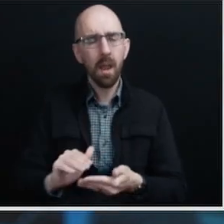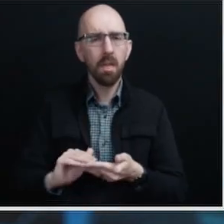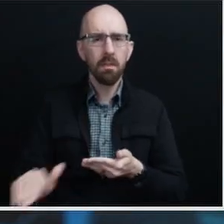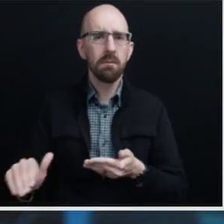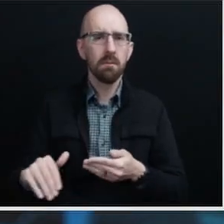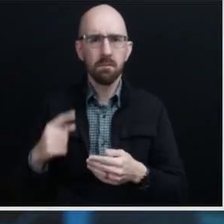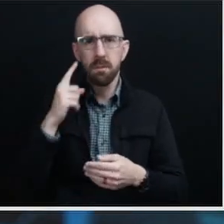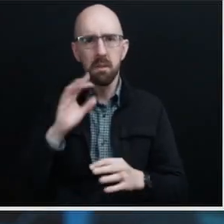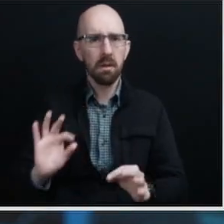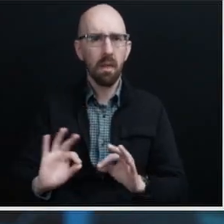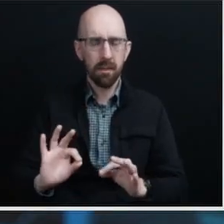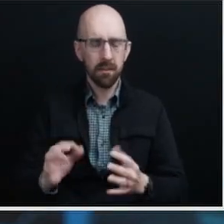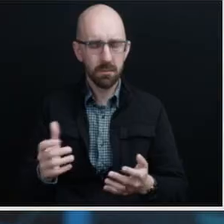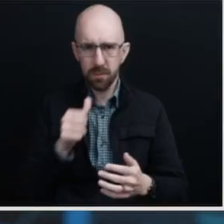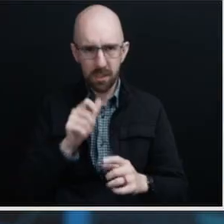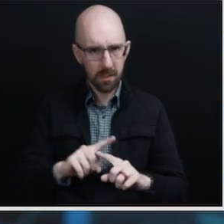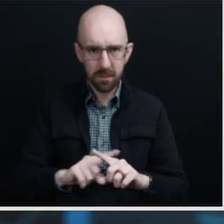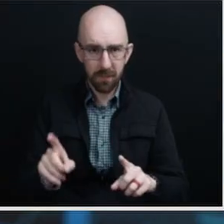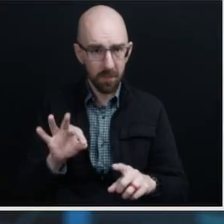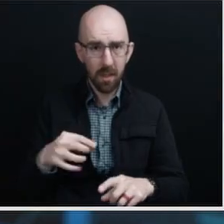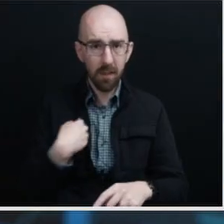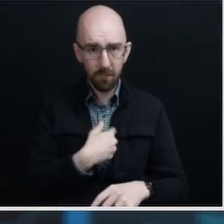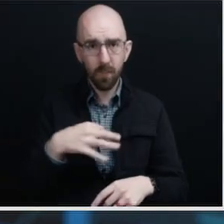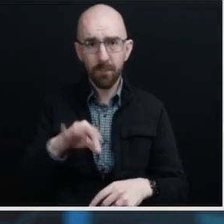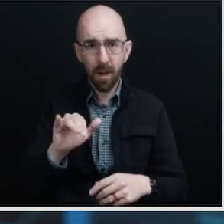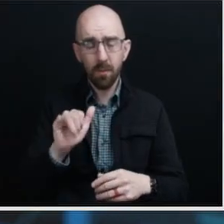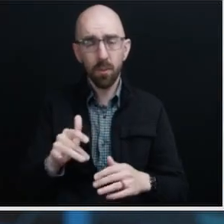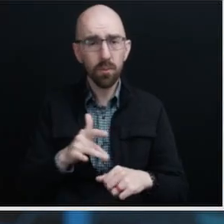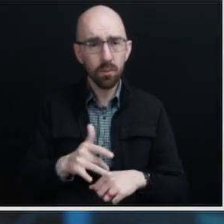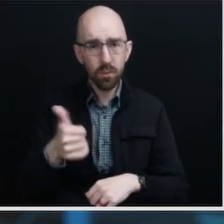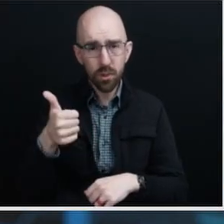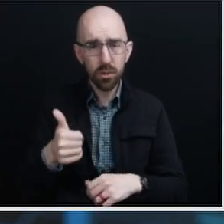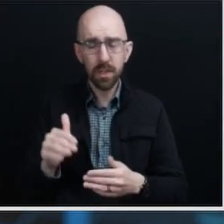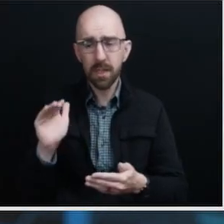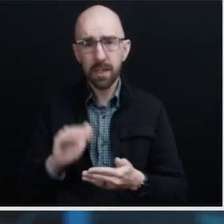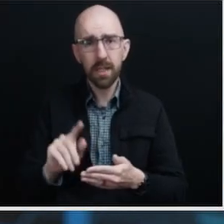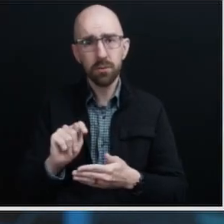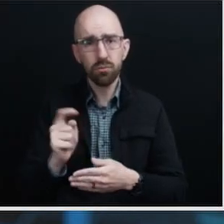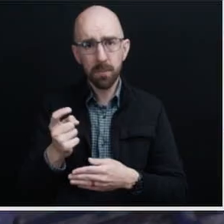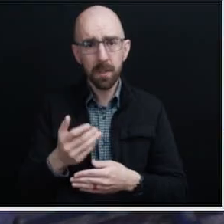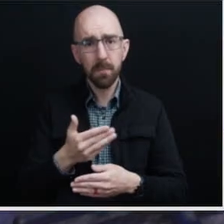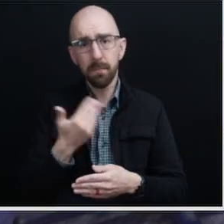no different. If we can find those earlier, um, less treatment, better outcomes. Mike asks,